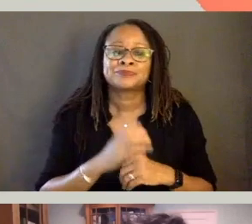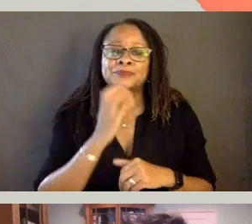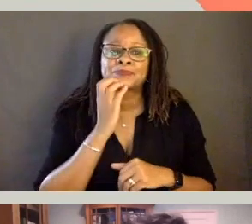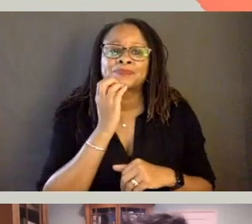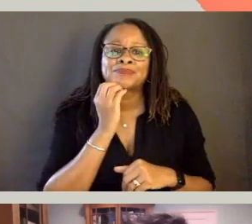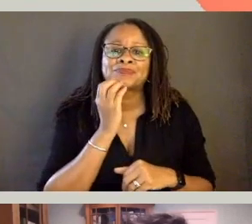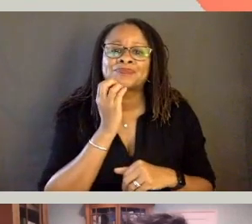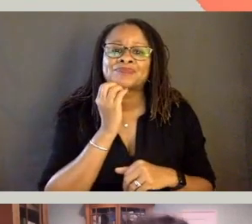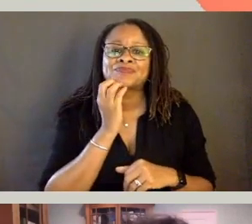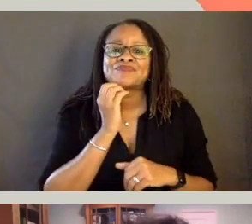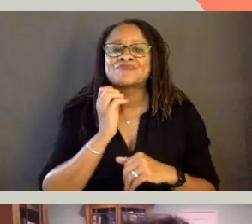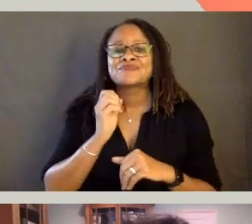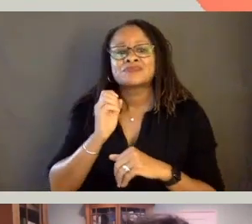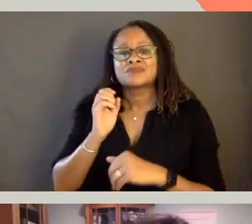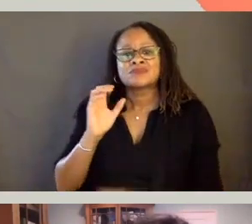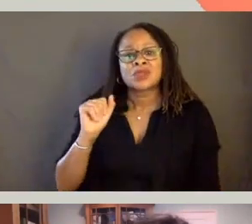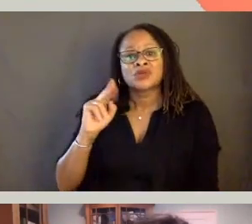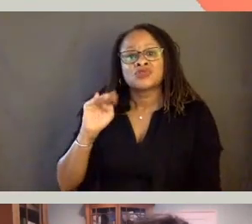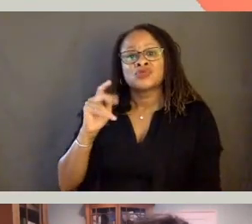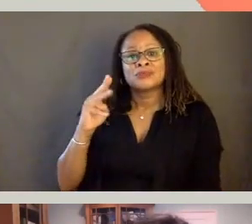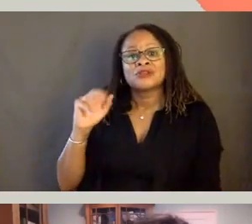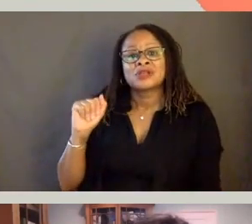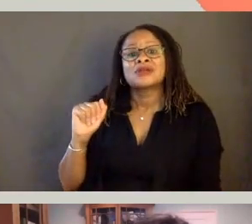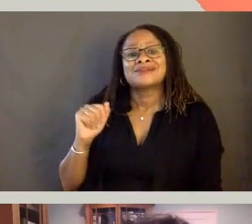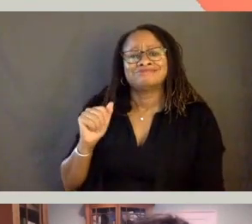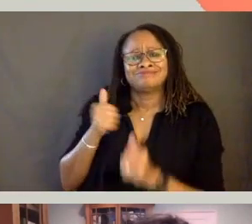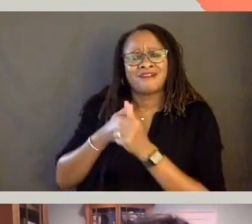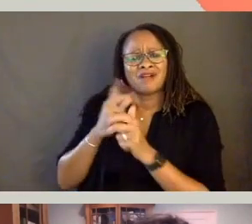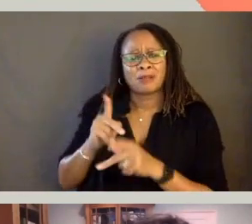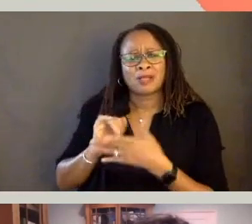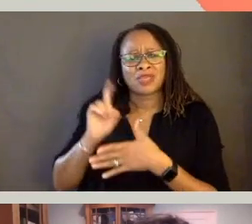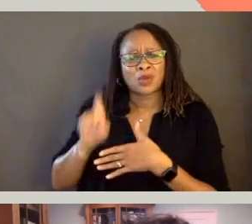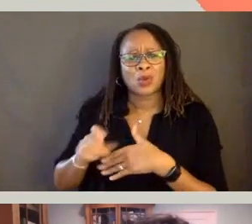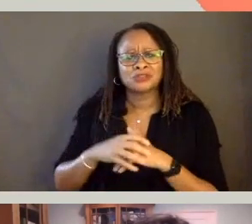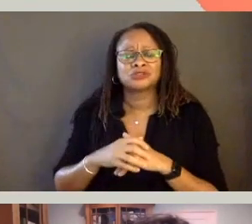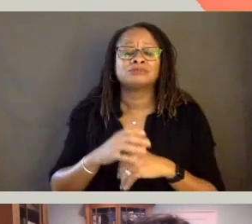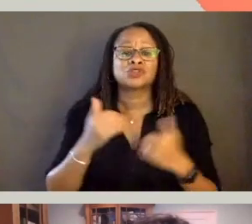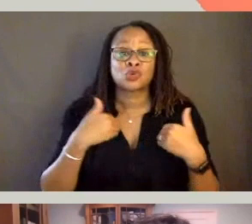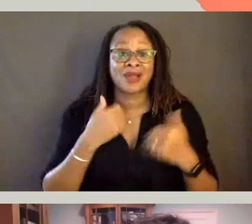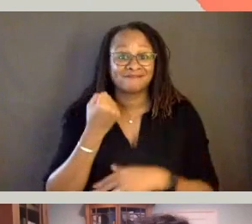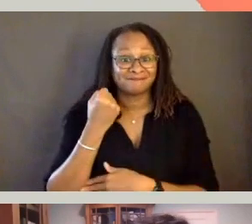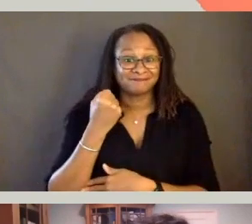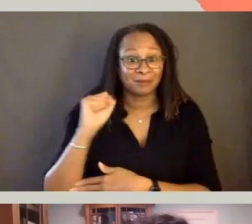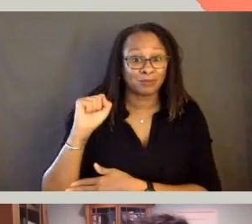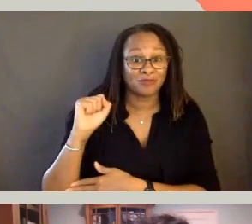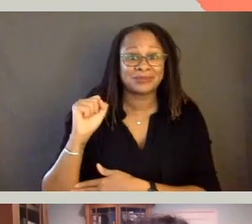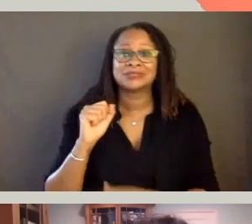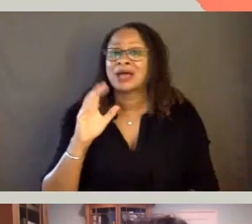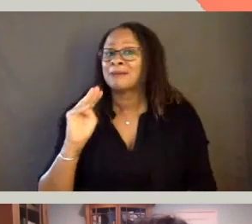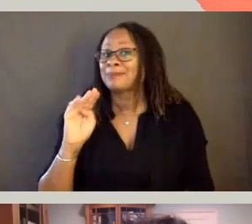Can I follow up on that? Which is, I mean, in each of your cases, there were movements, The Movement for Black Lives,